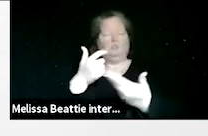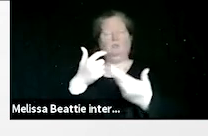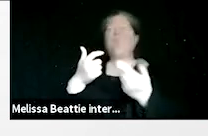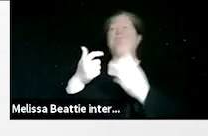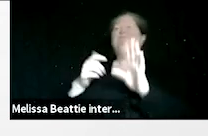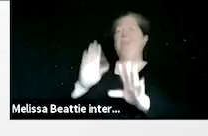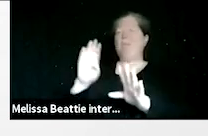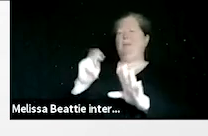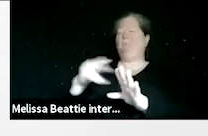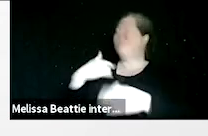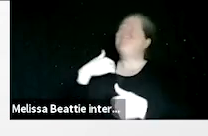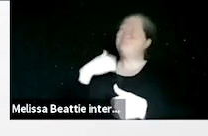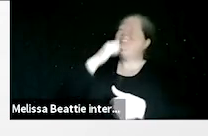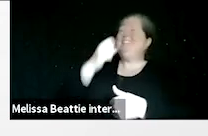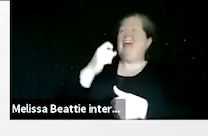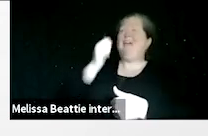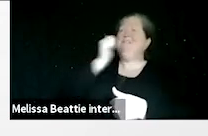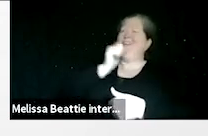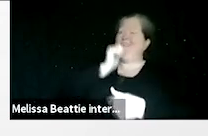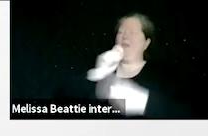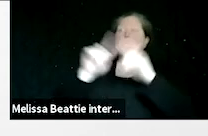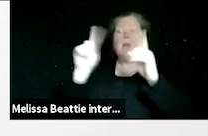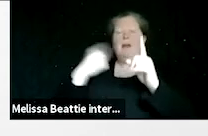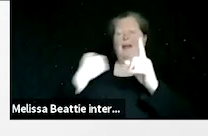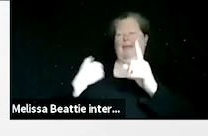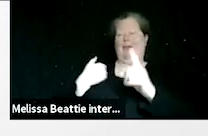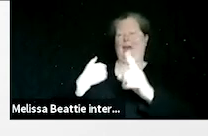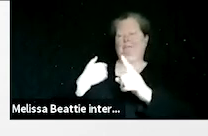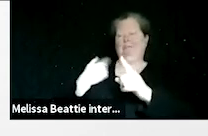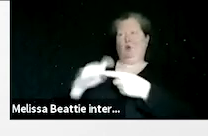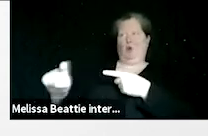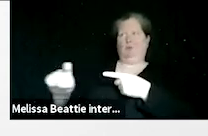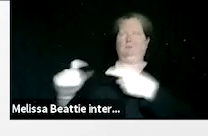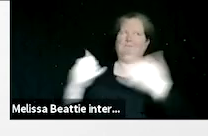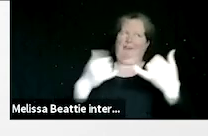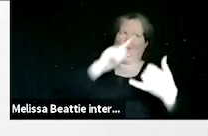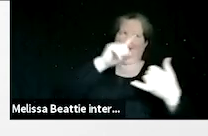Ben Woelk: Calls, which are on zoom. Now, I probably have